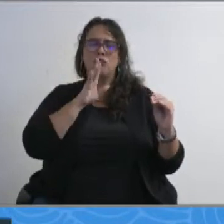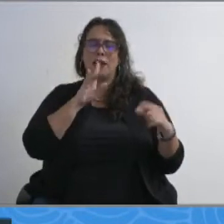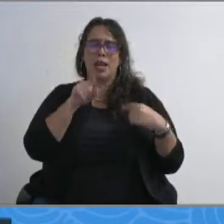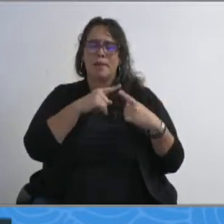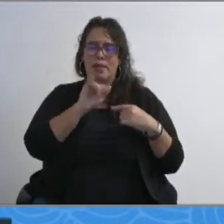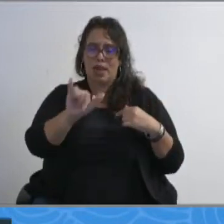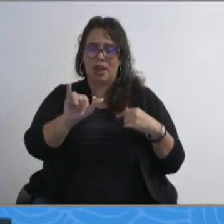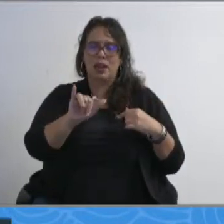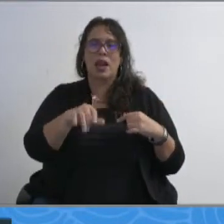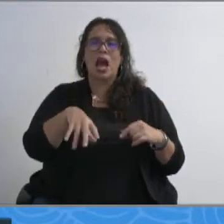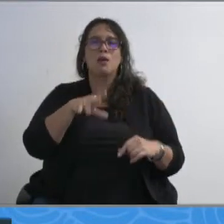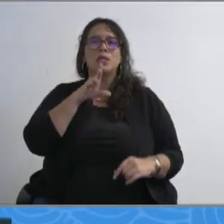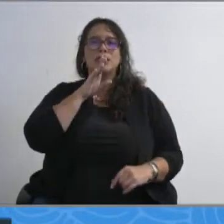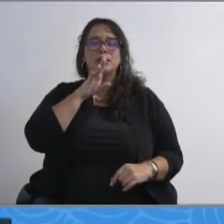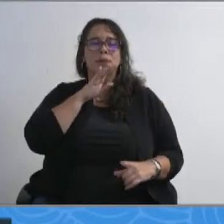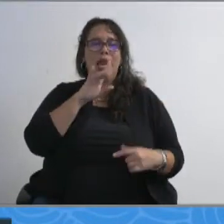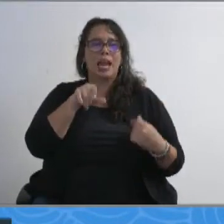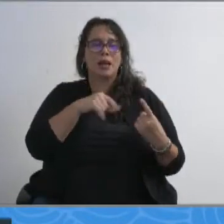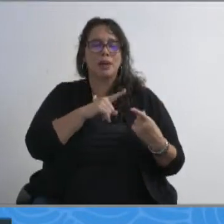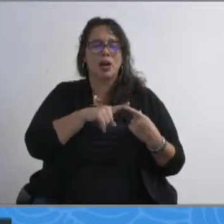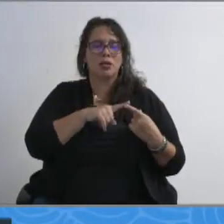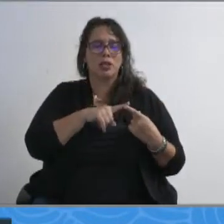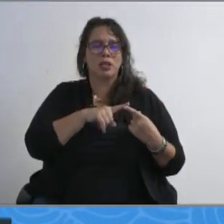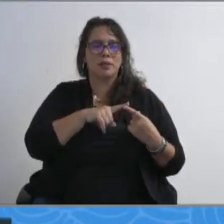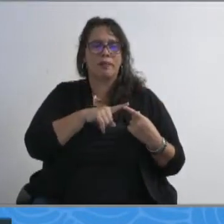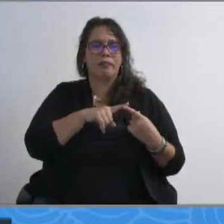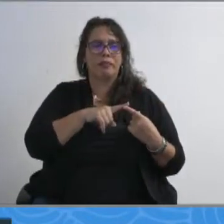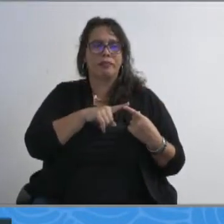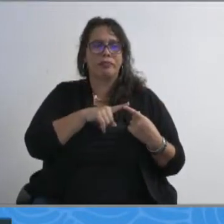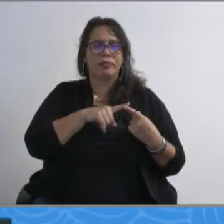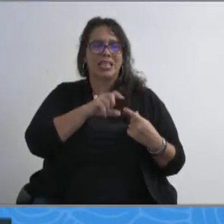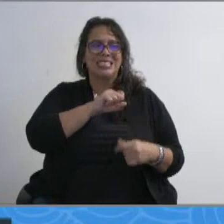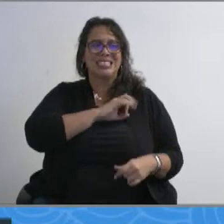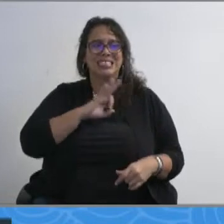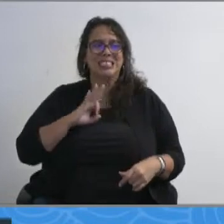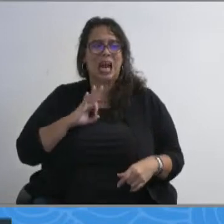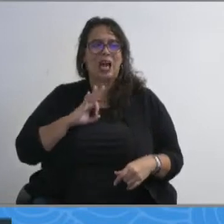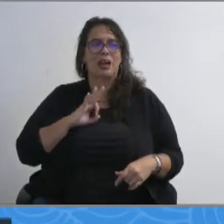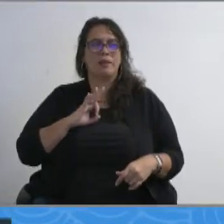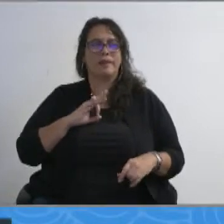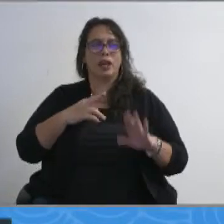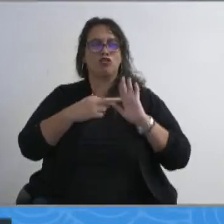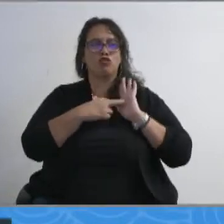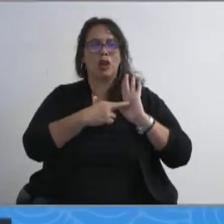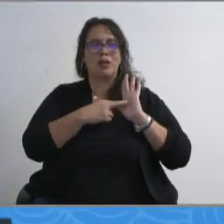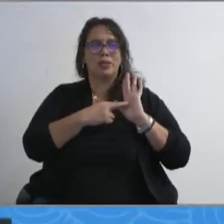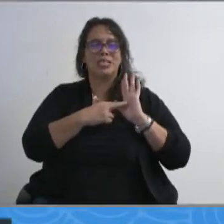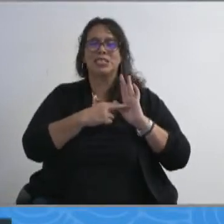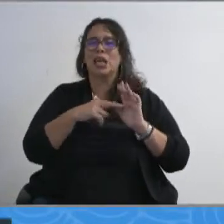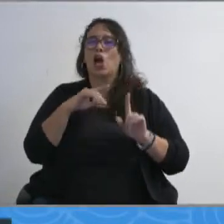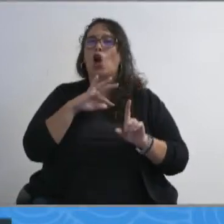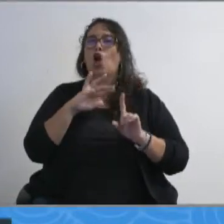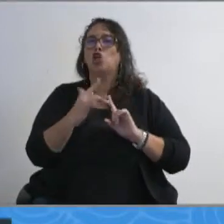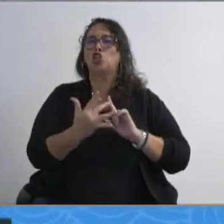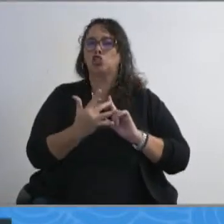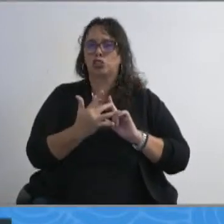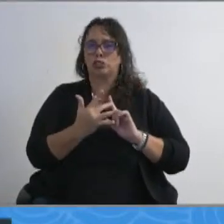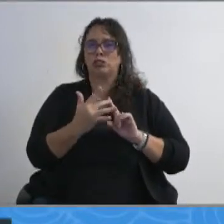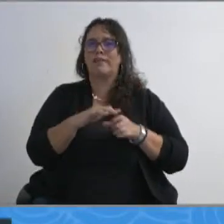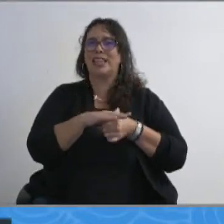I will speak to the staff representing the culture of the campus.